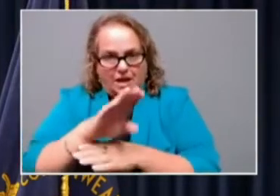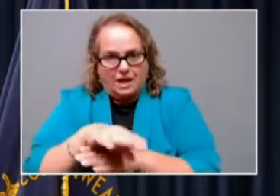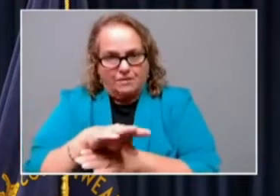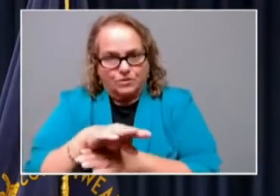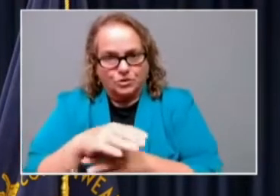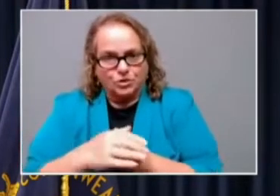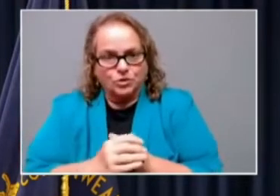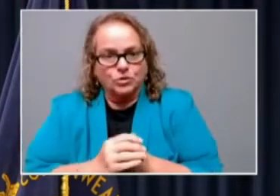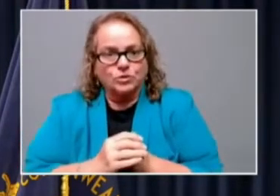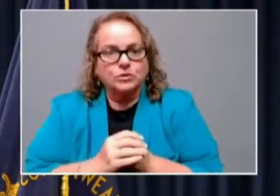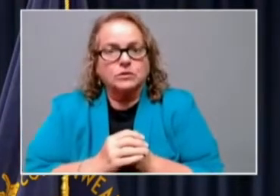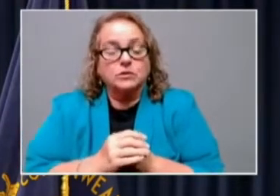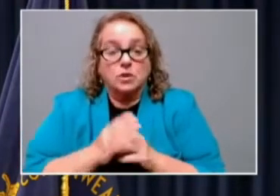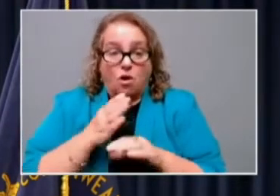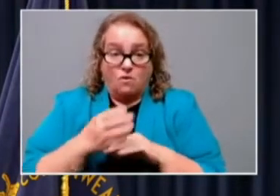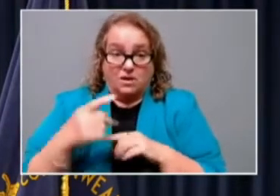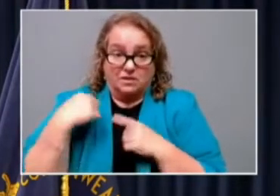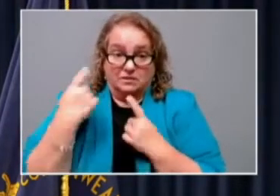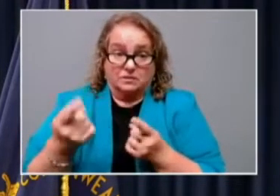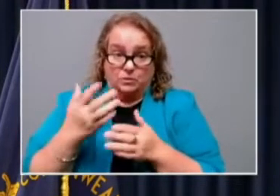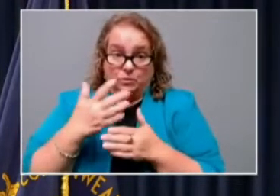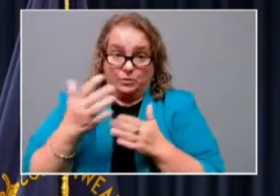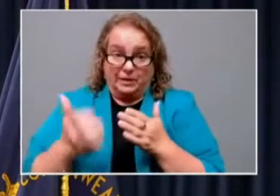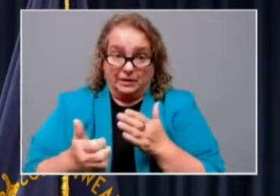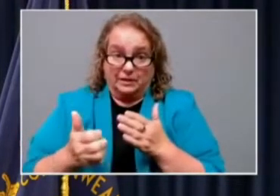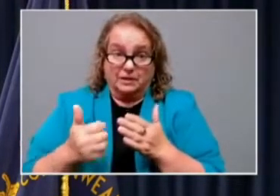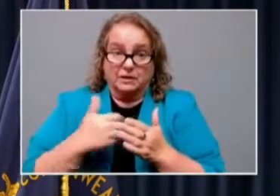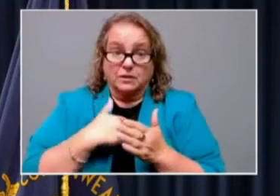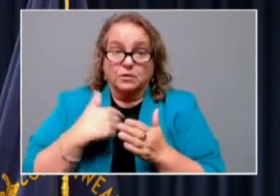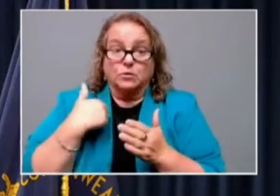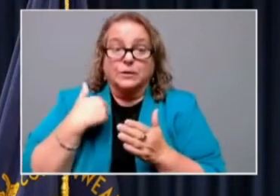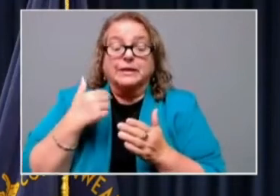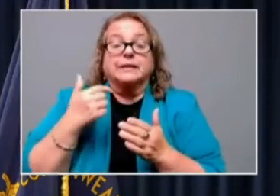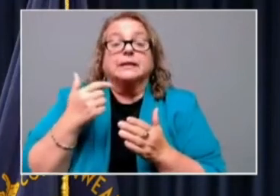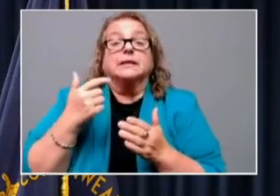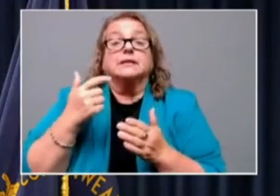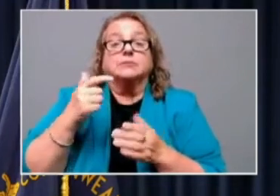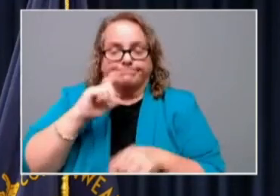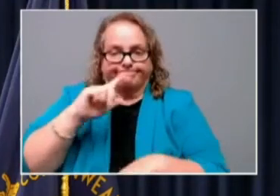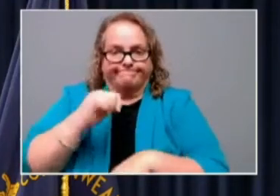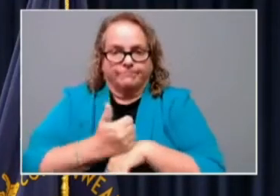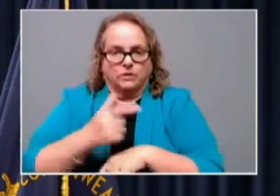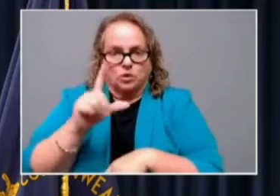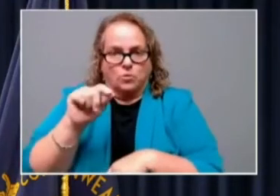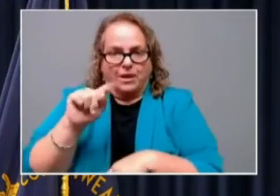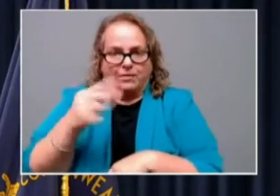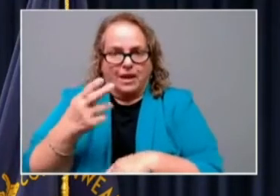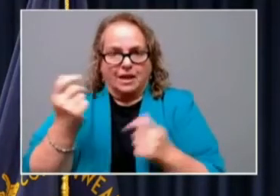Over this past weekend, We marked the 20th anniversary of September 11 2001.